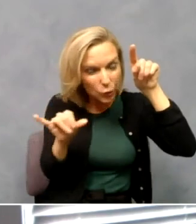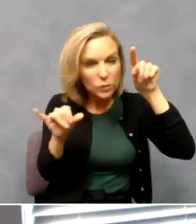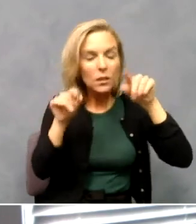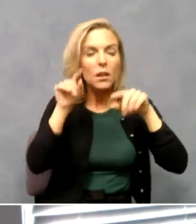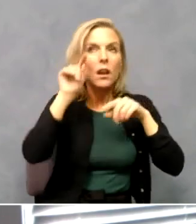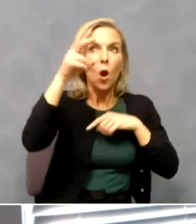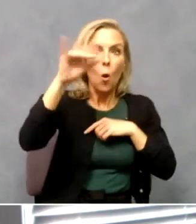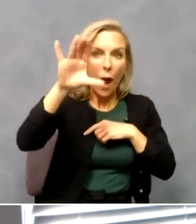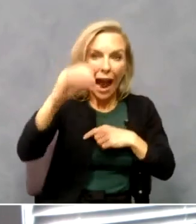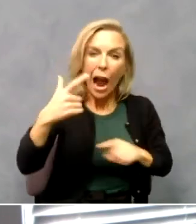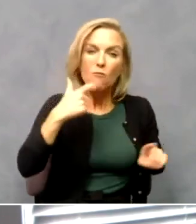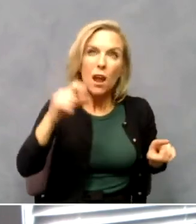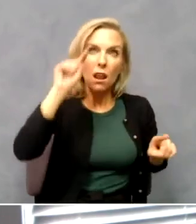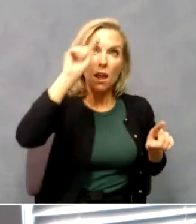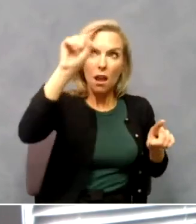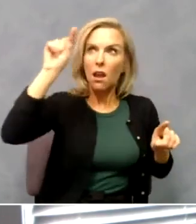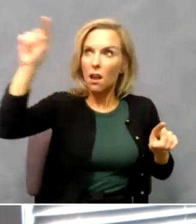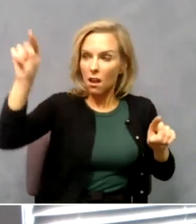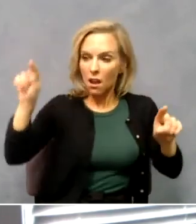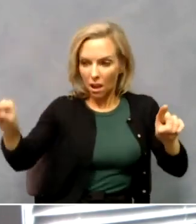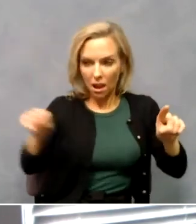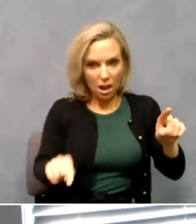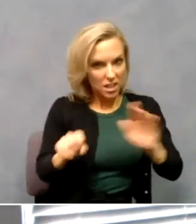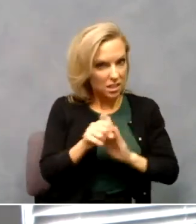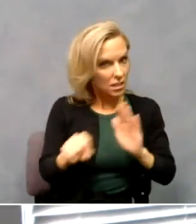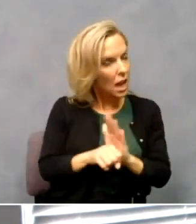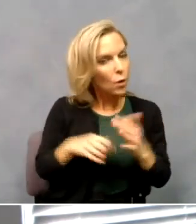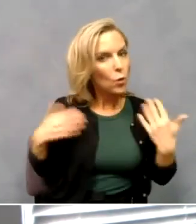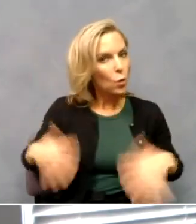both. All three of those states were much higher than Kentucky. We are